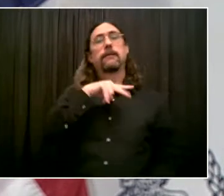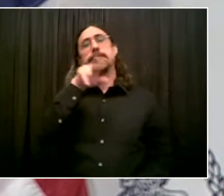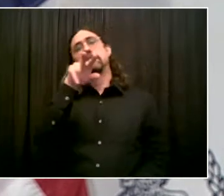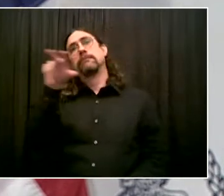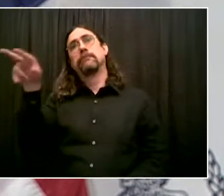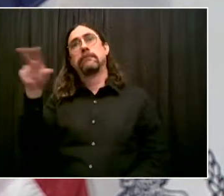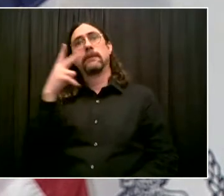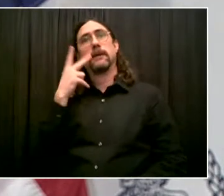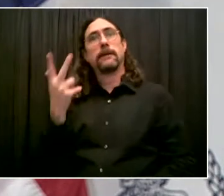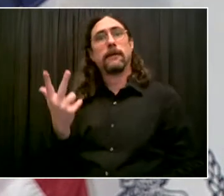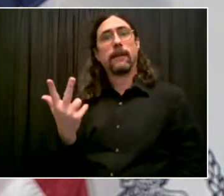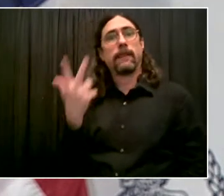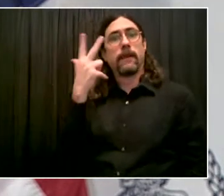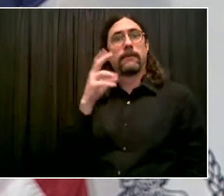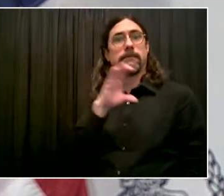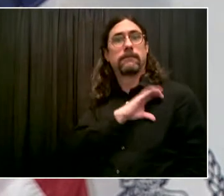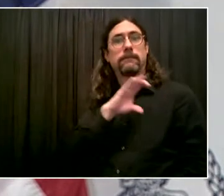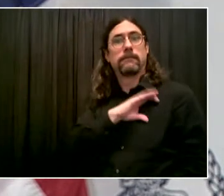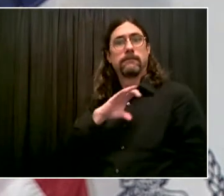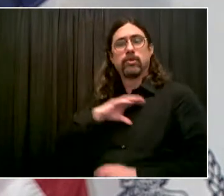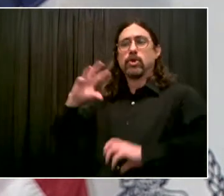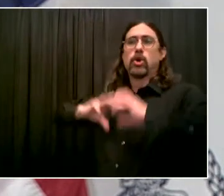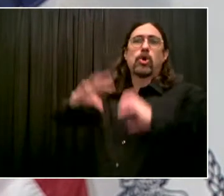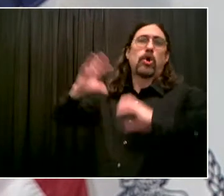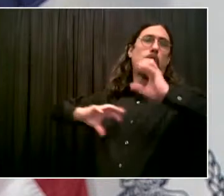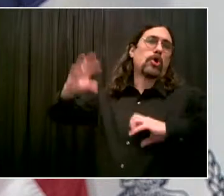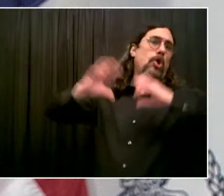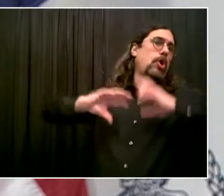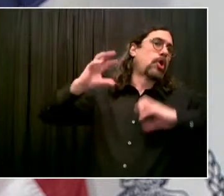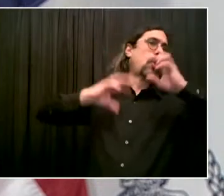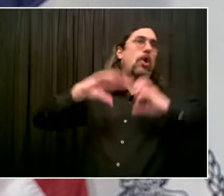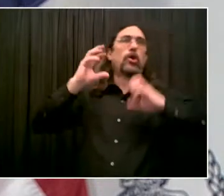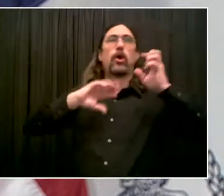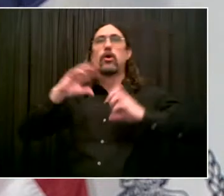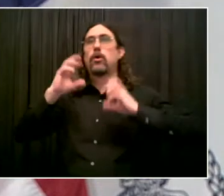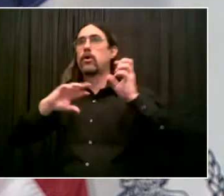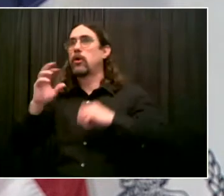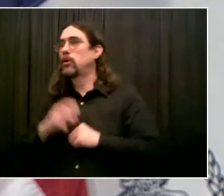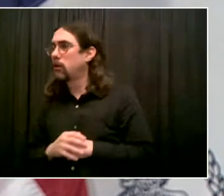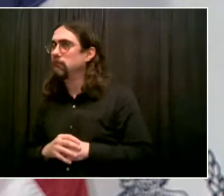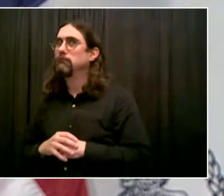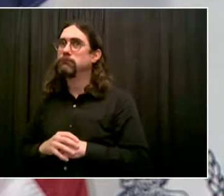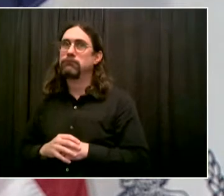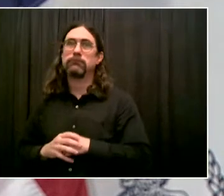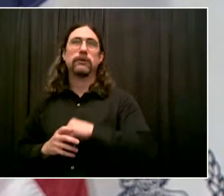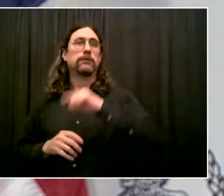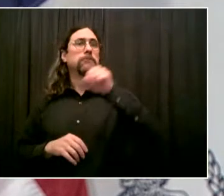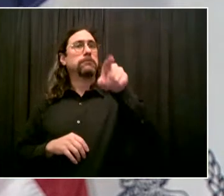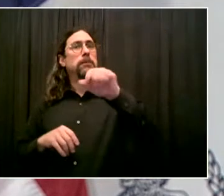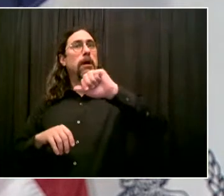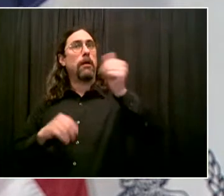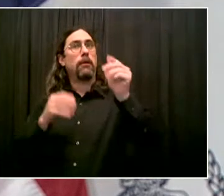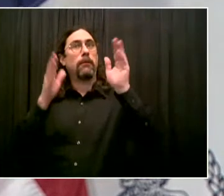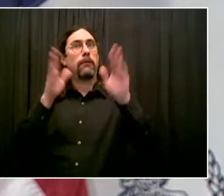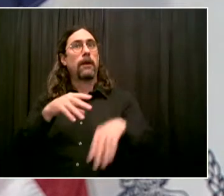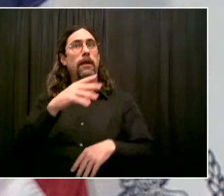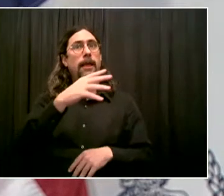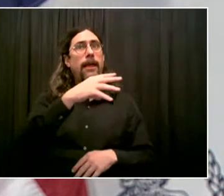IETR,R, I WALKED OUT OF THE TURNSTILE, SOMEONE ASKED ME